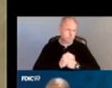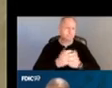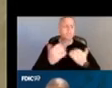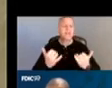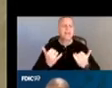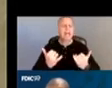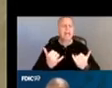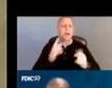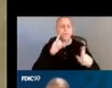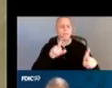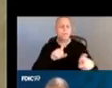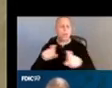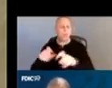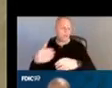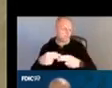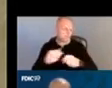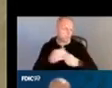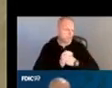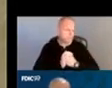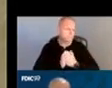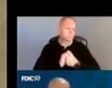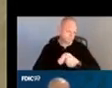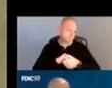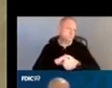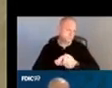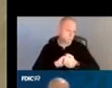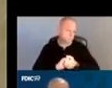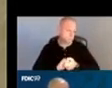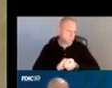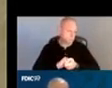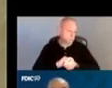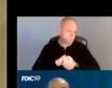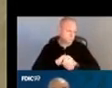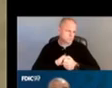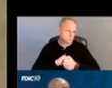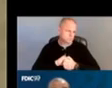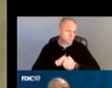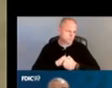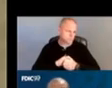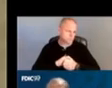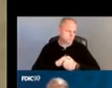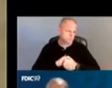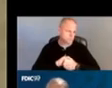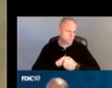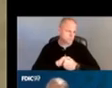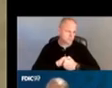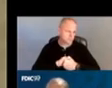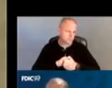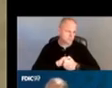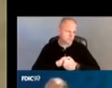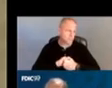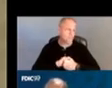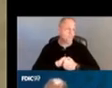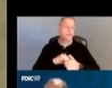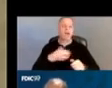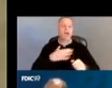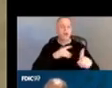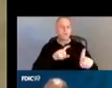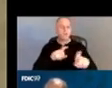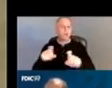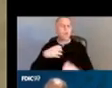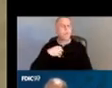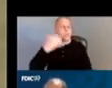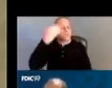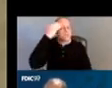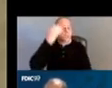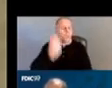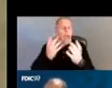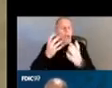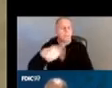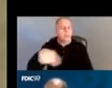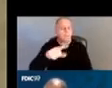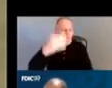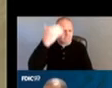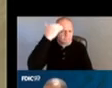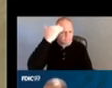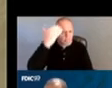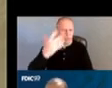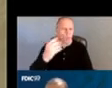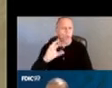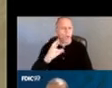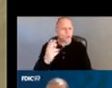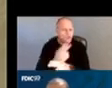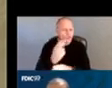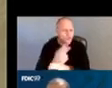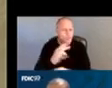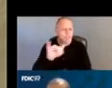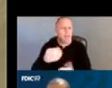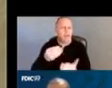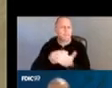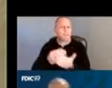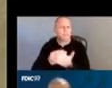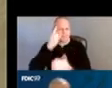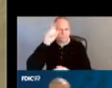Next slide please. Here's our poll. To get an idea, this is a quick poll that asks what